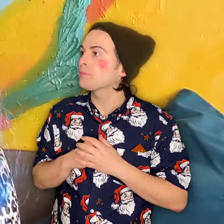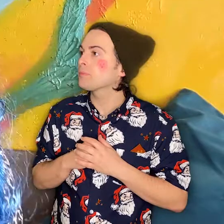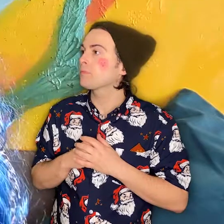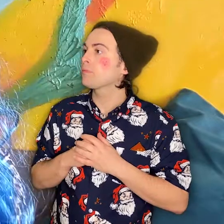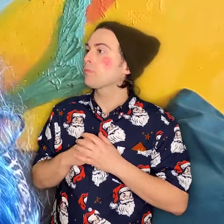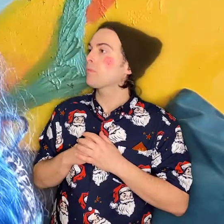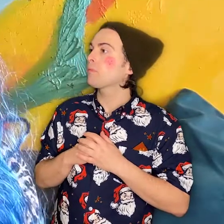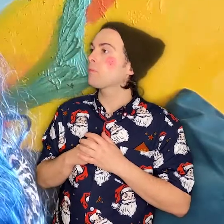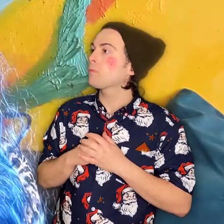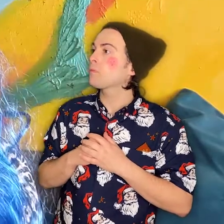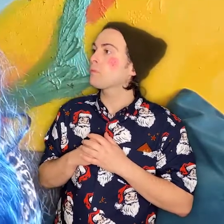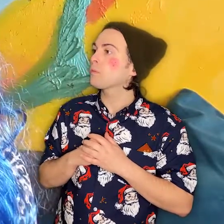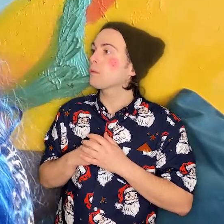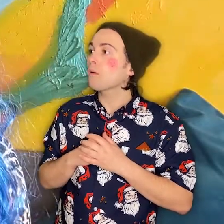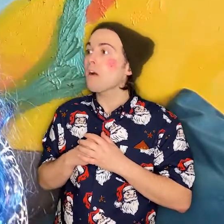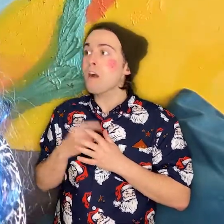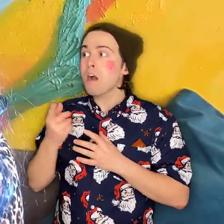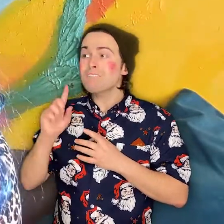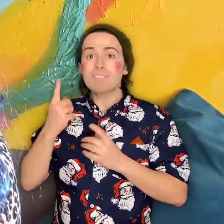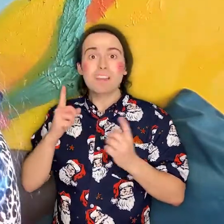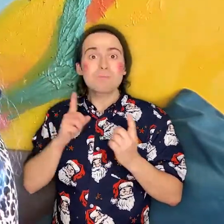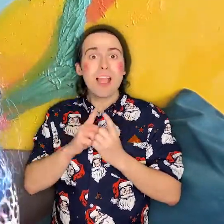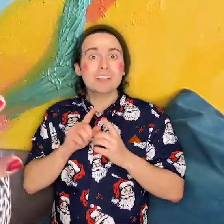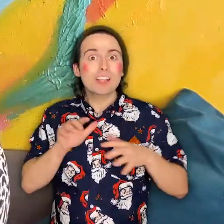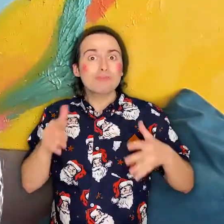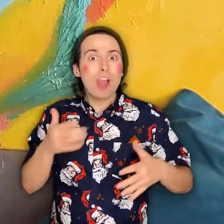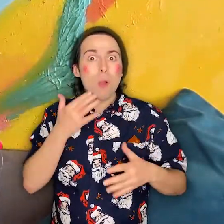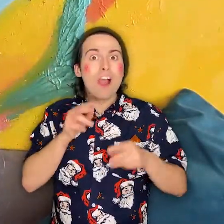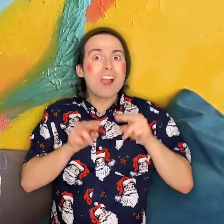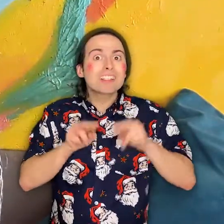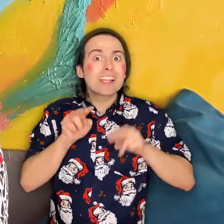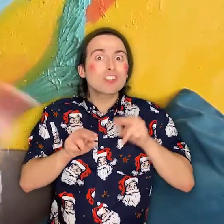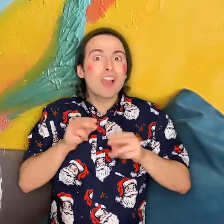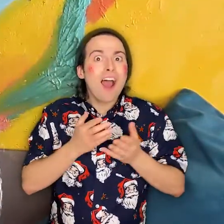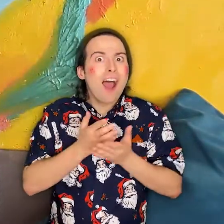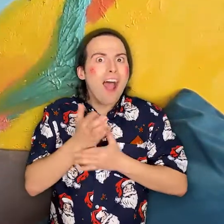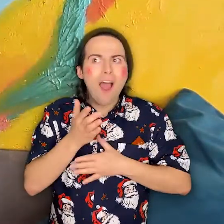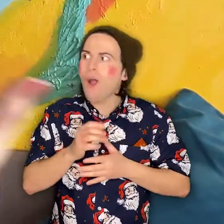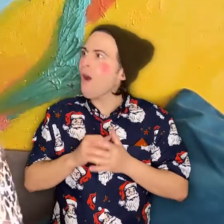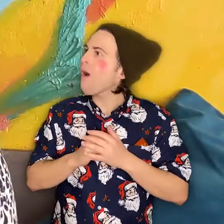Carina – I met Cinderella when I was auditioning as a backing dancer for The Sugababes.